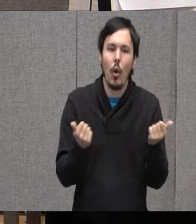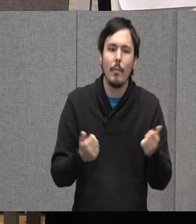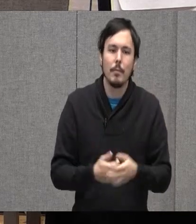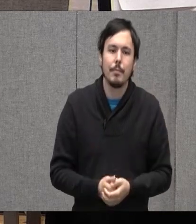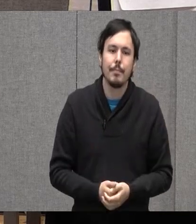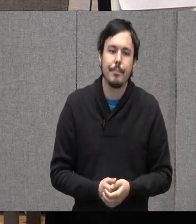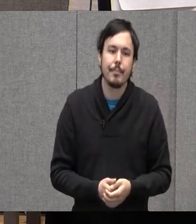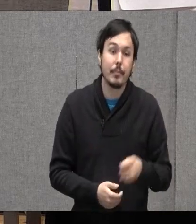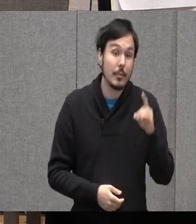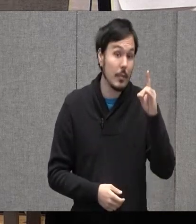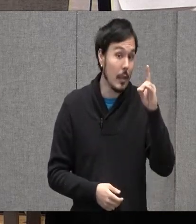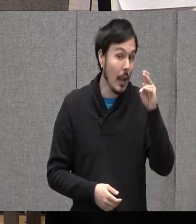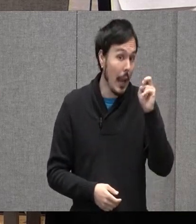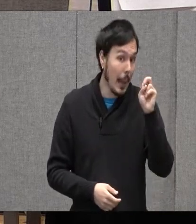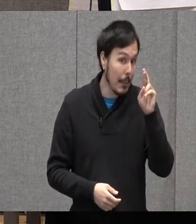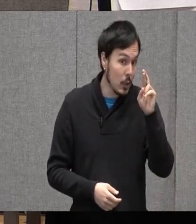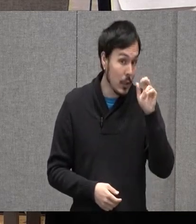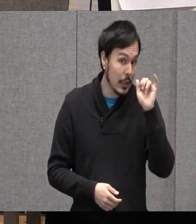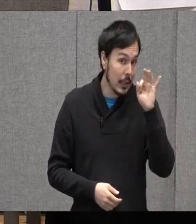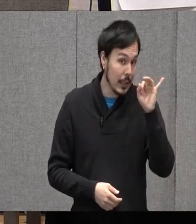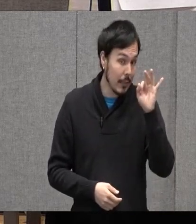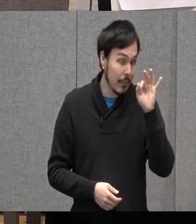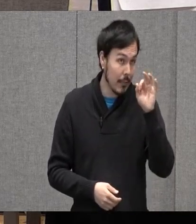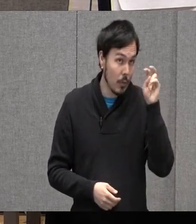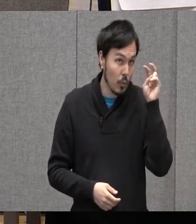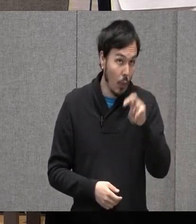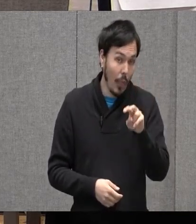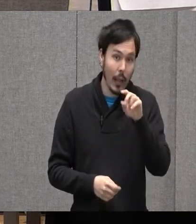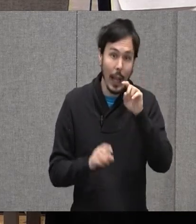So the diameter, if you're looking at a circle,